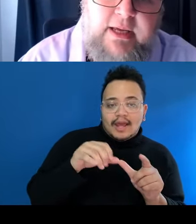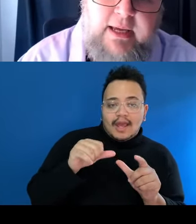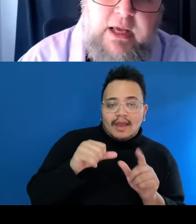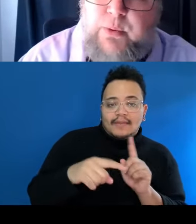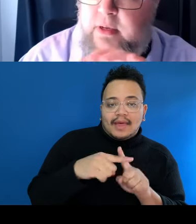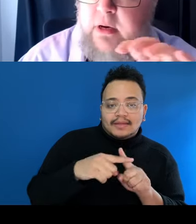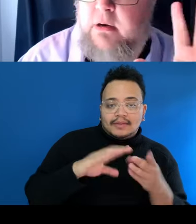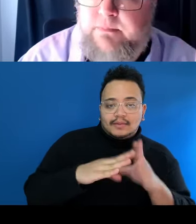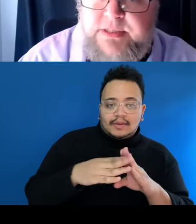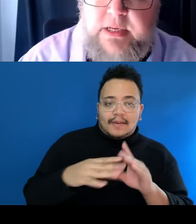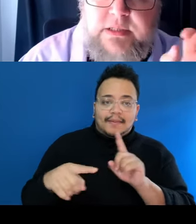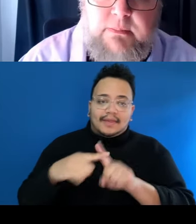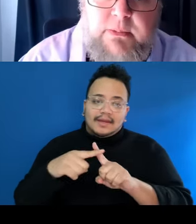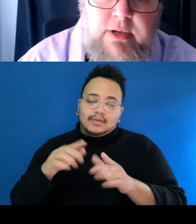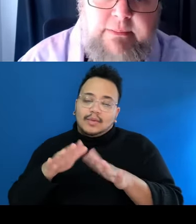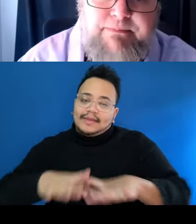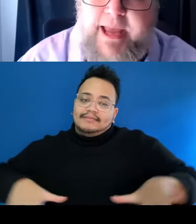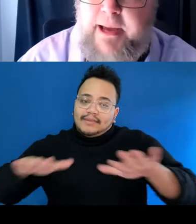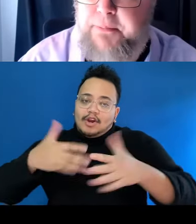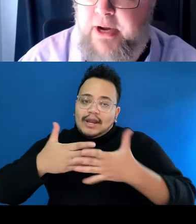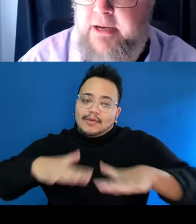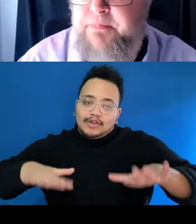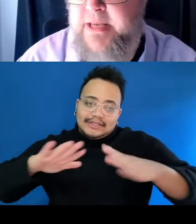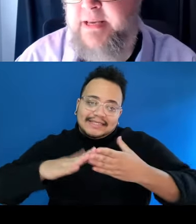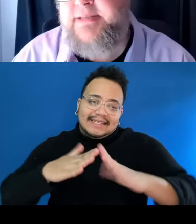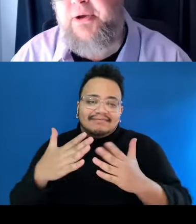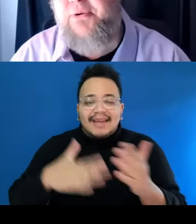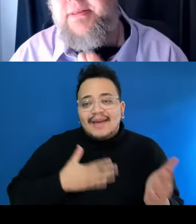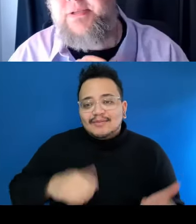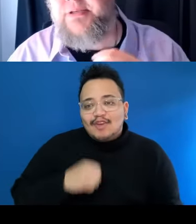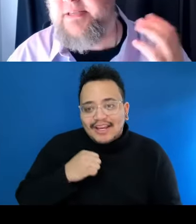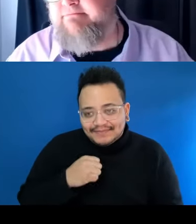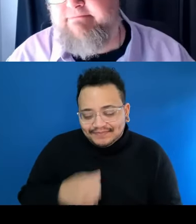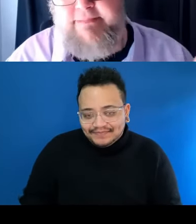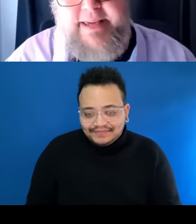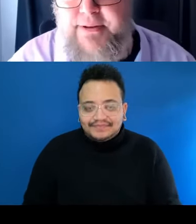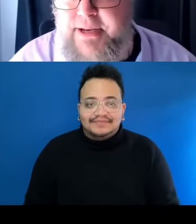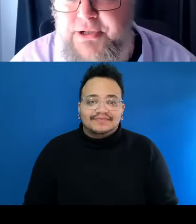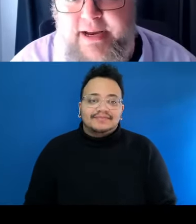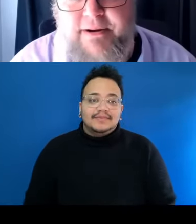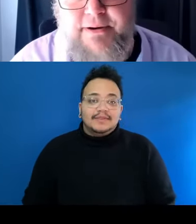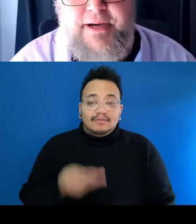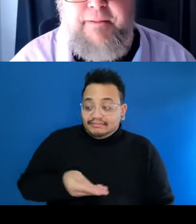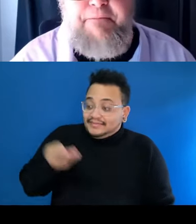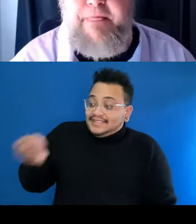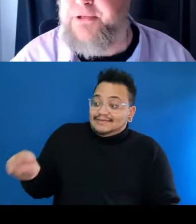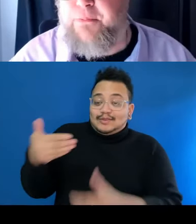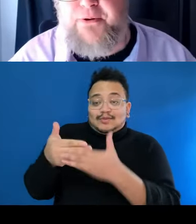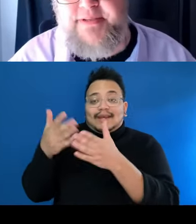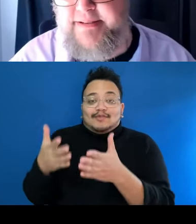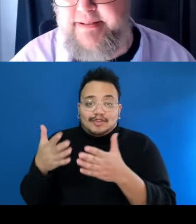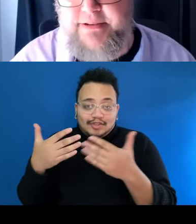"and within our city's community. "Happy pride." So this was given and shared to a person